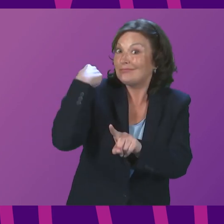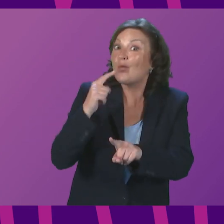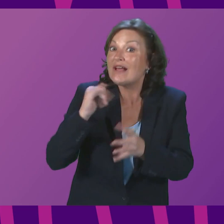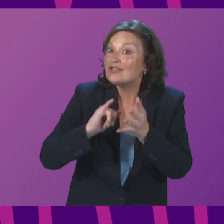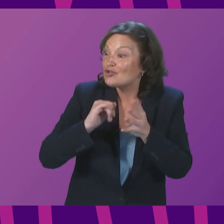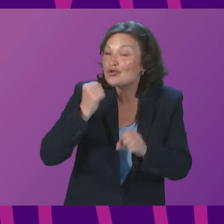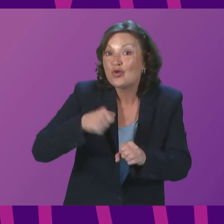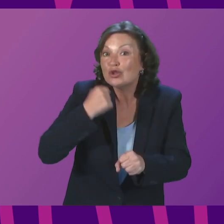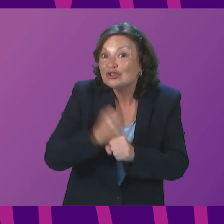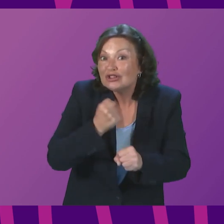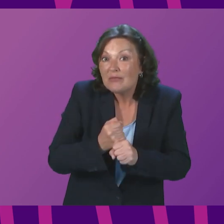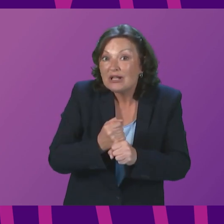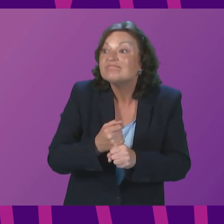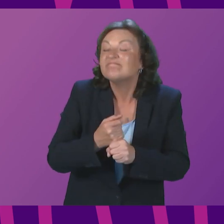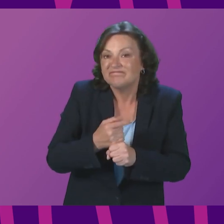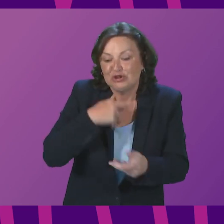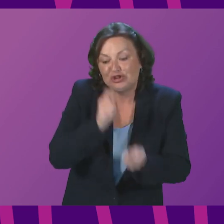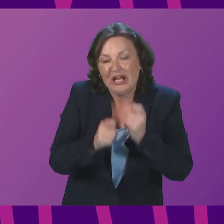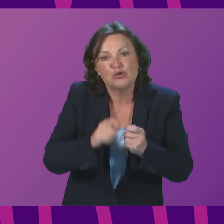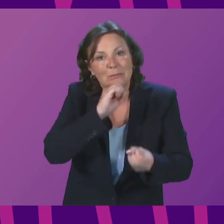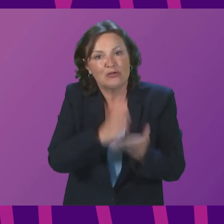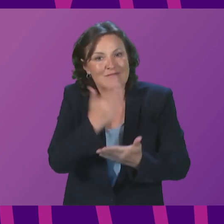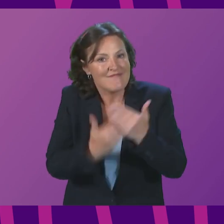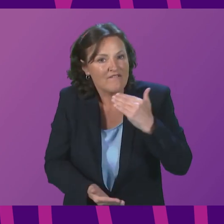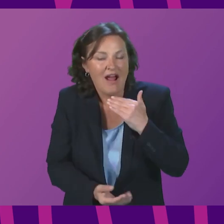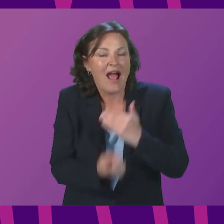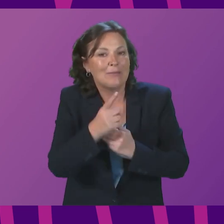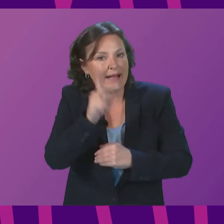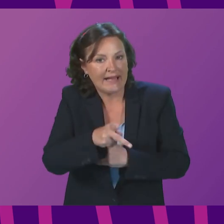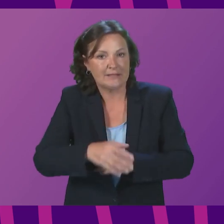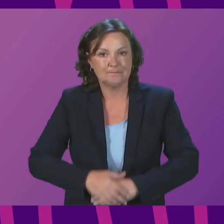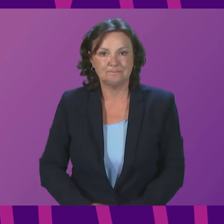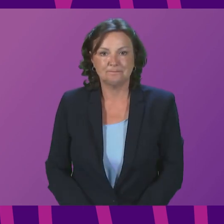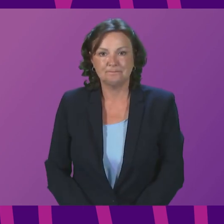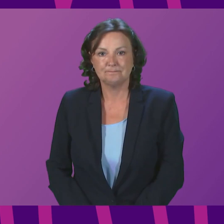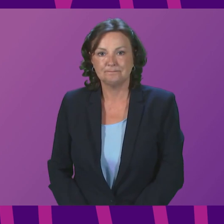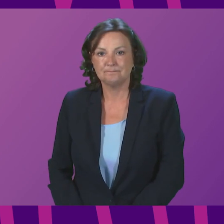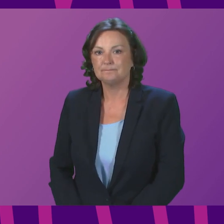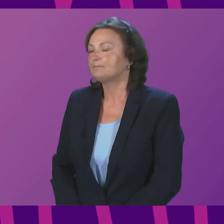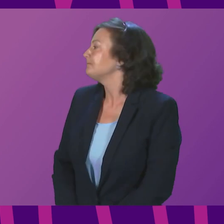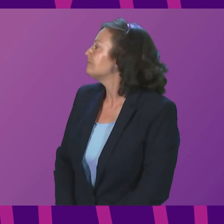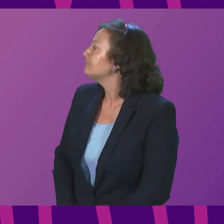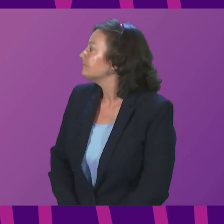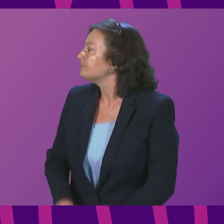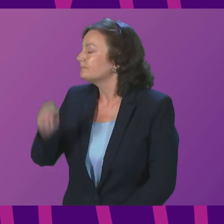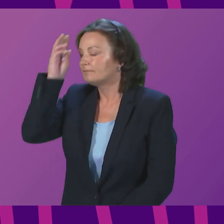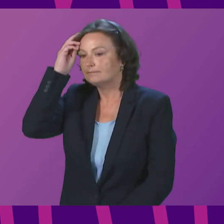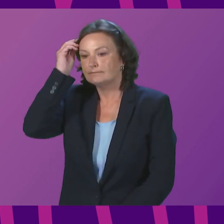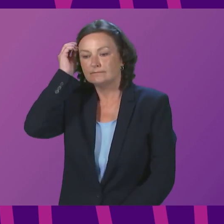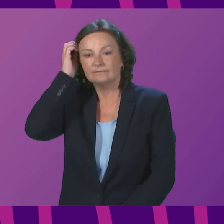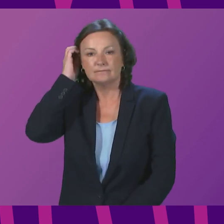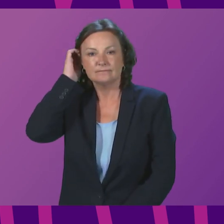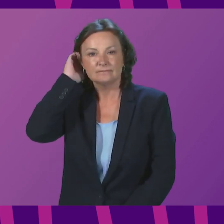I will make sure that that happens with the SNP as well.